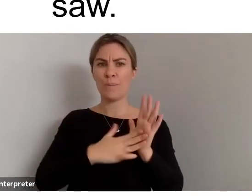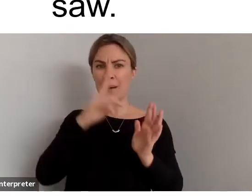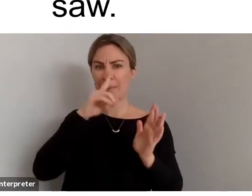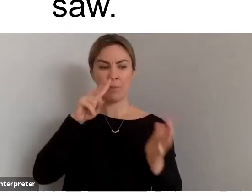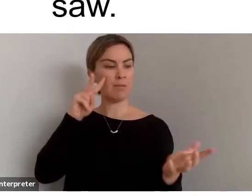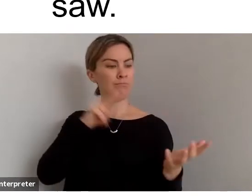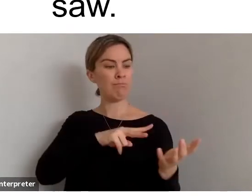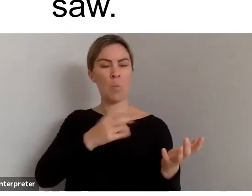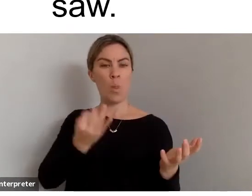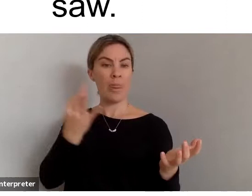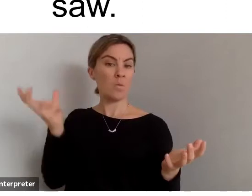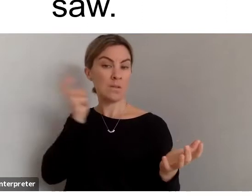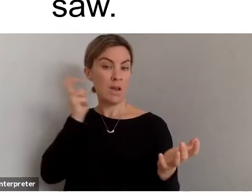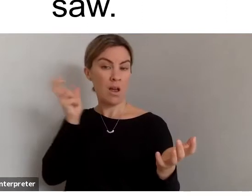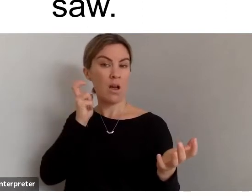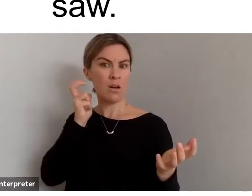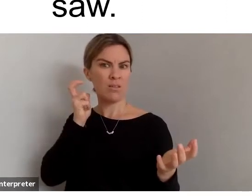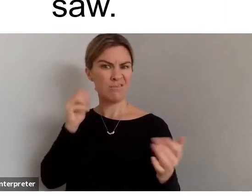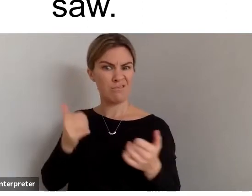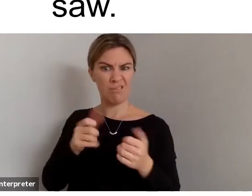legs so they go further.